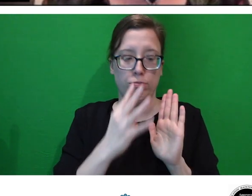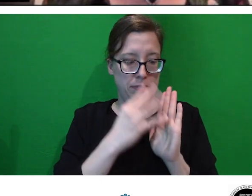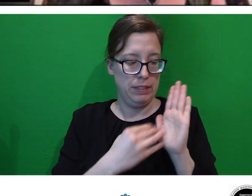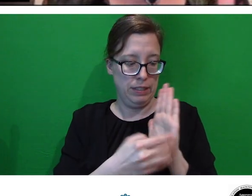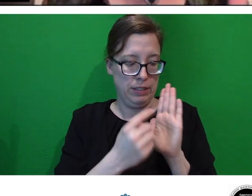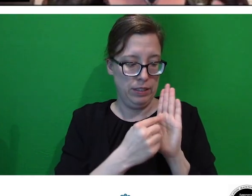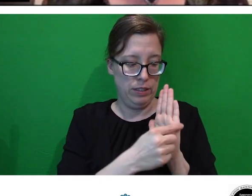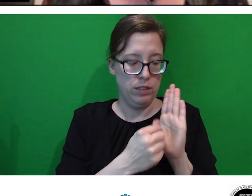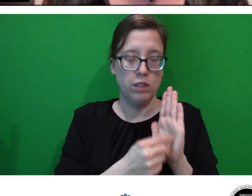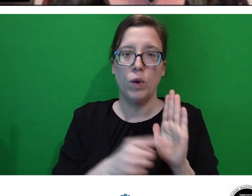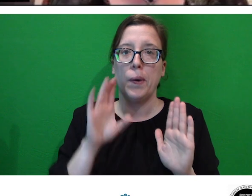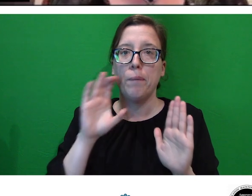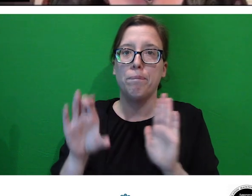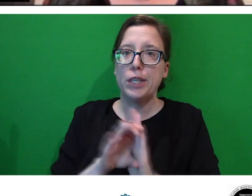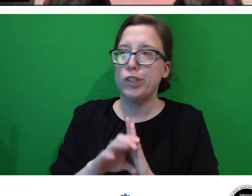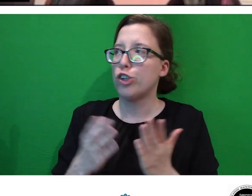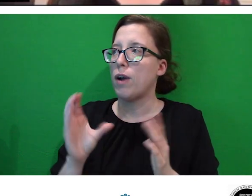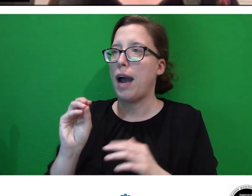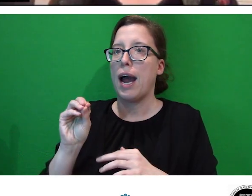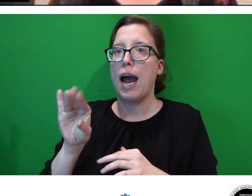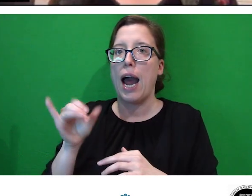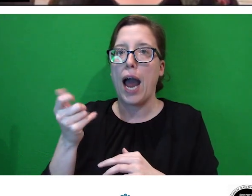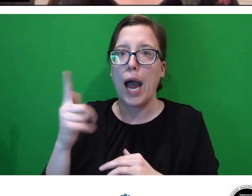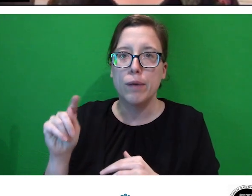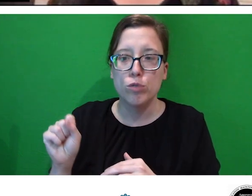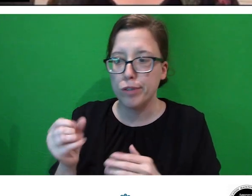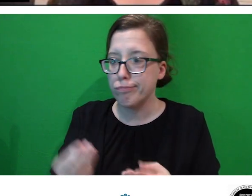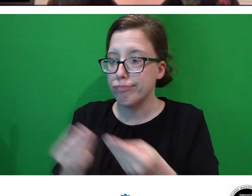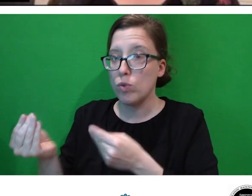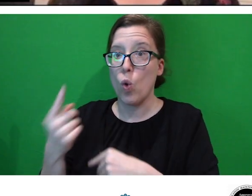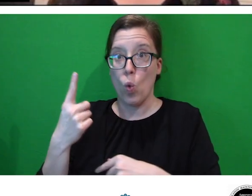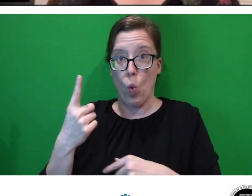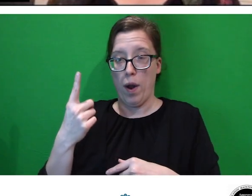to show you he understood. Or he may use